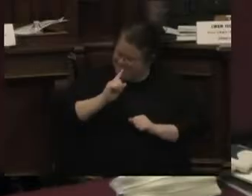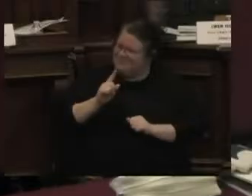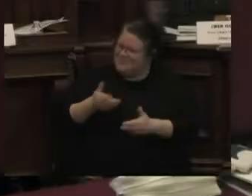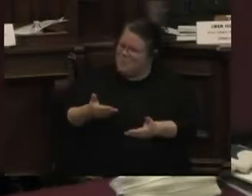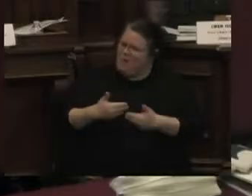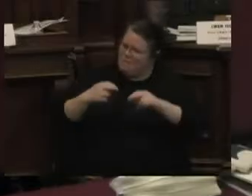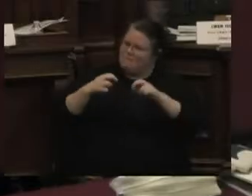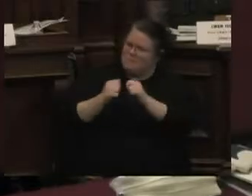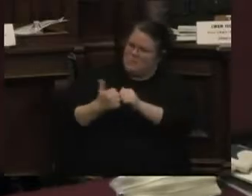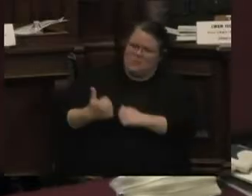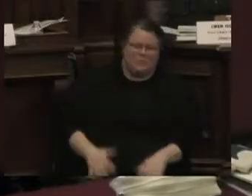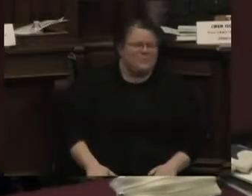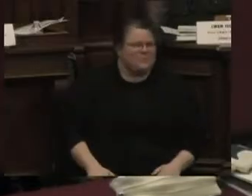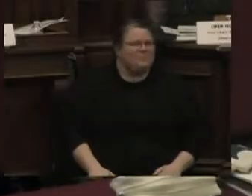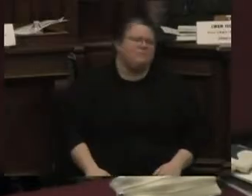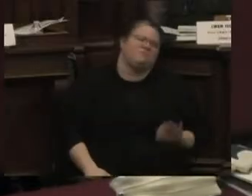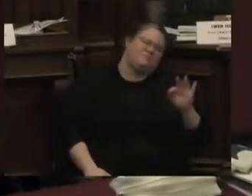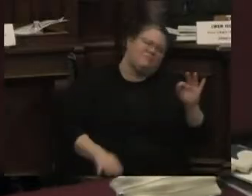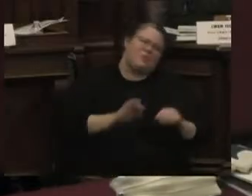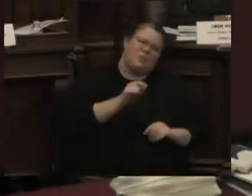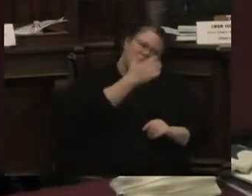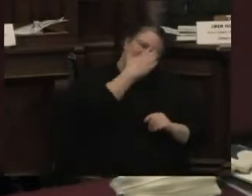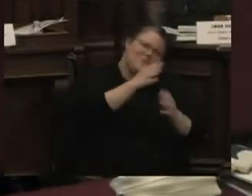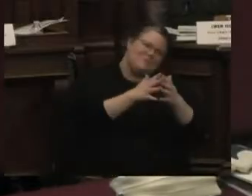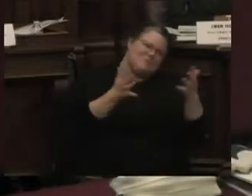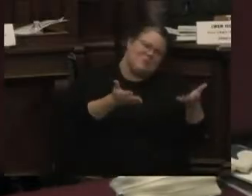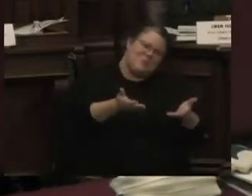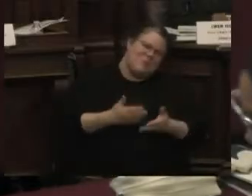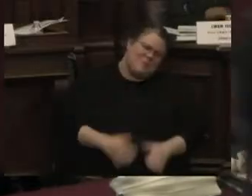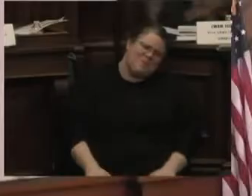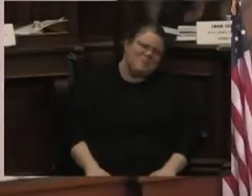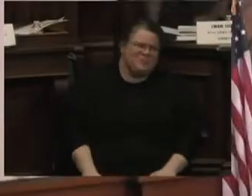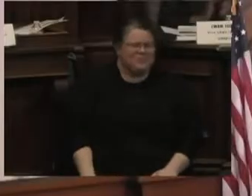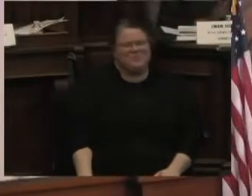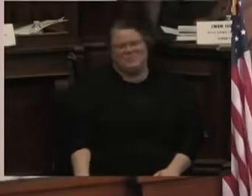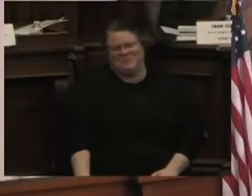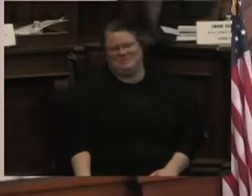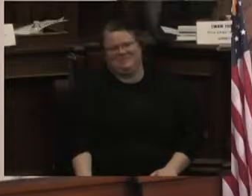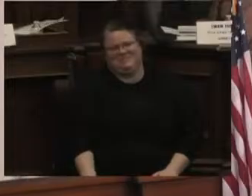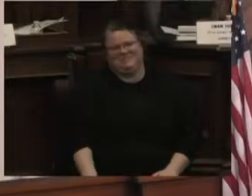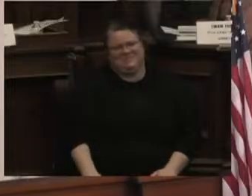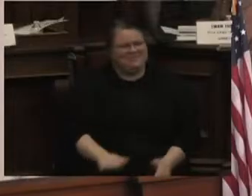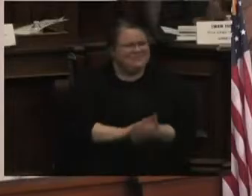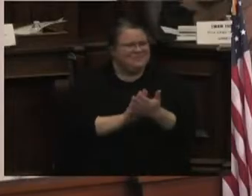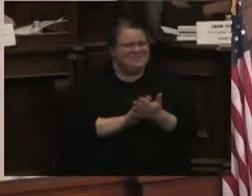Sort of share notes about about what's going on. Perfect. I